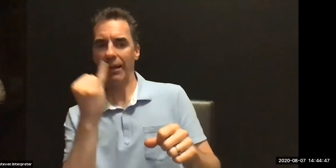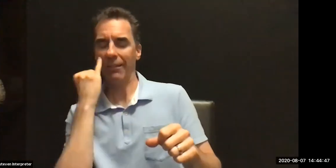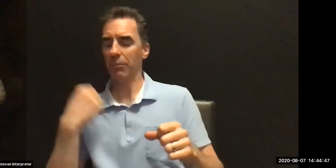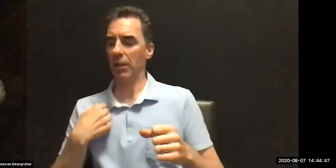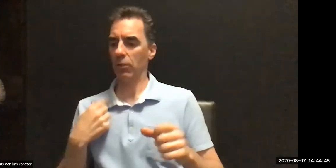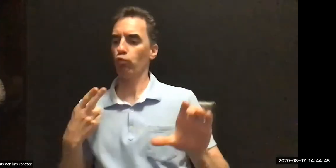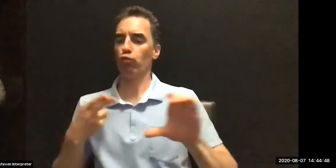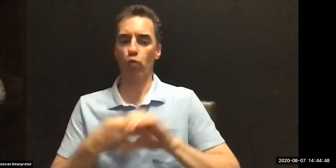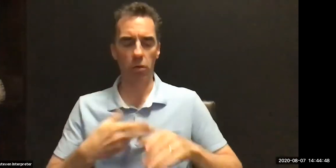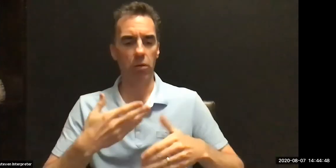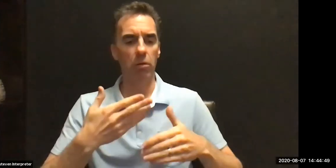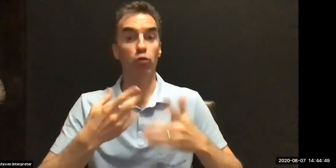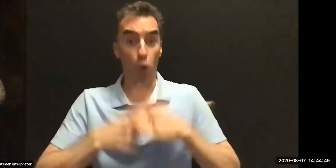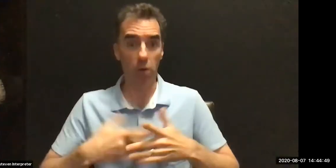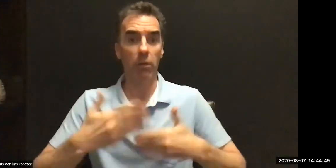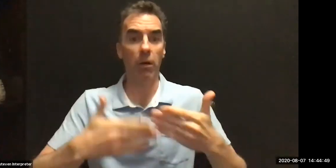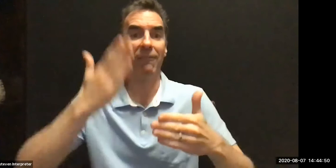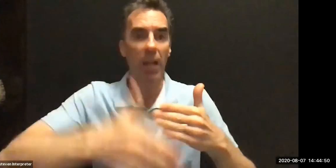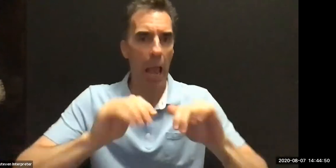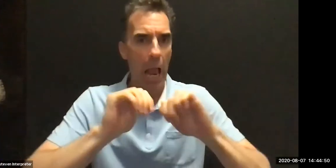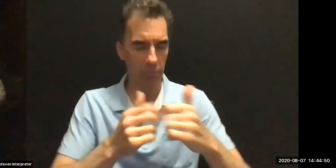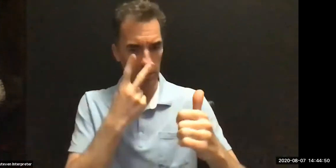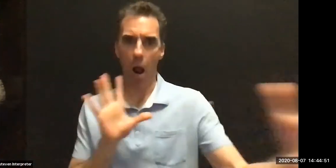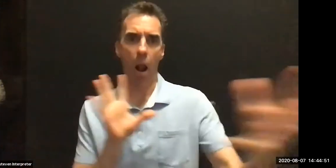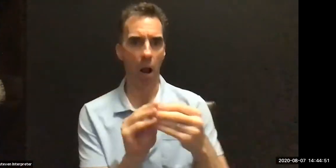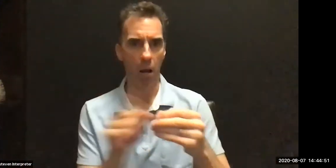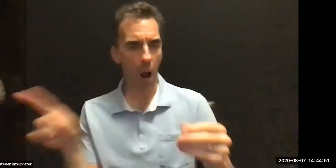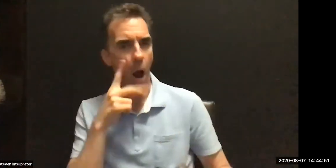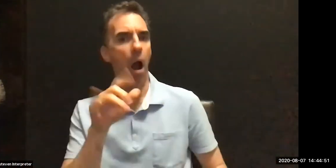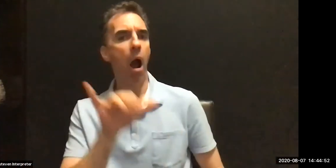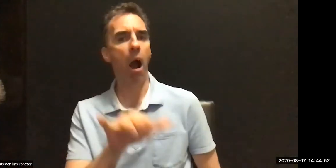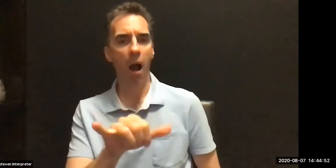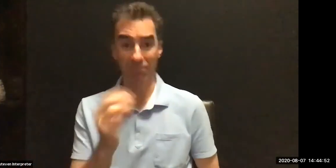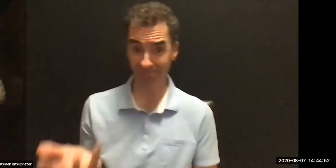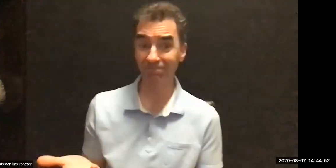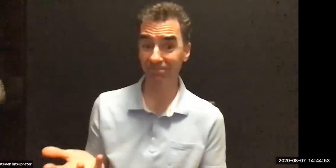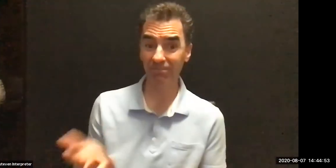Channelle Charest: So we've got we've gotten to work on some pretty amazing stuff. Recently, we had a partnership with essence magazine.